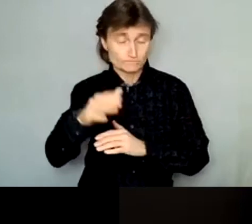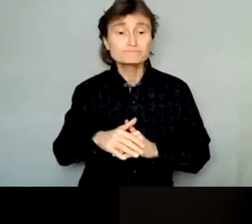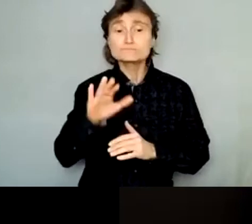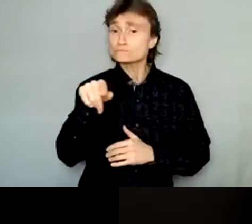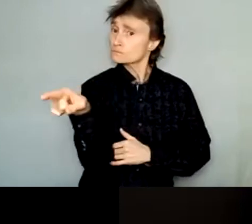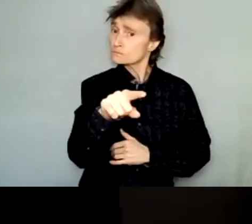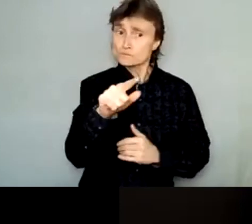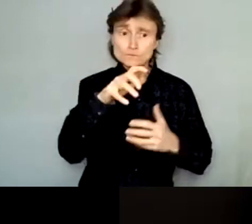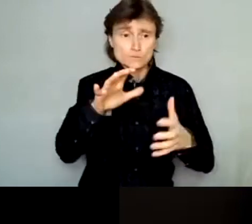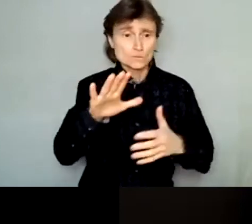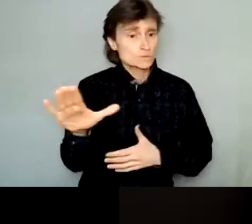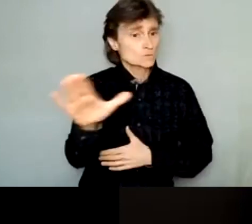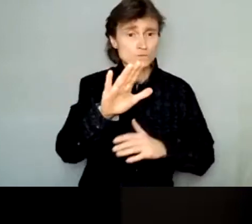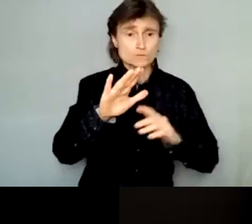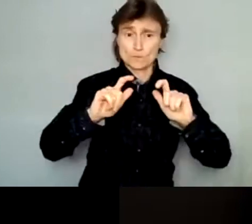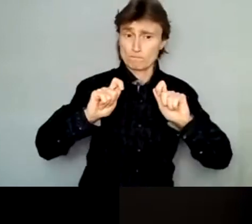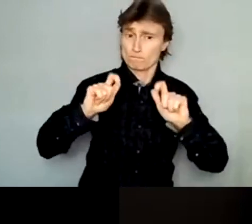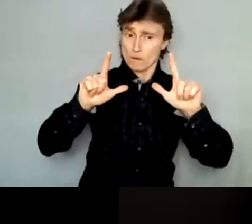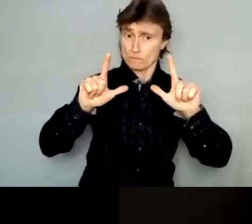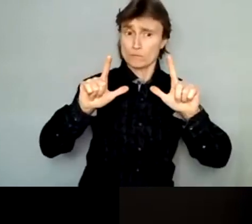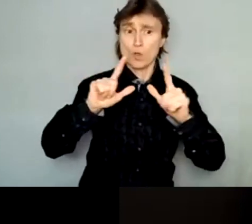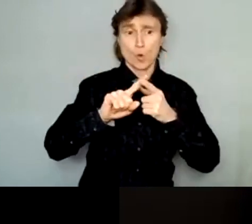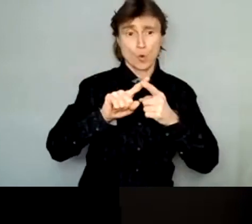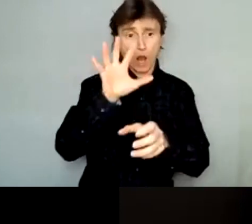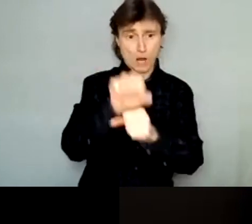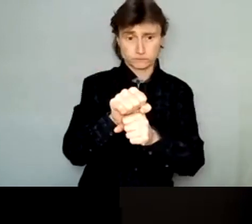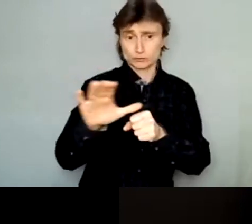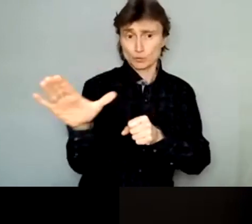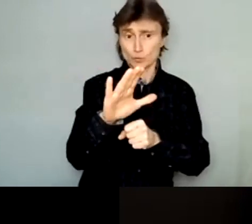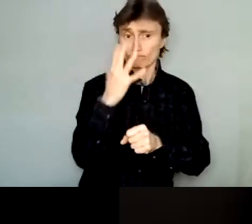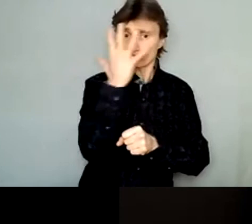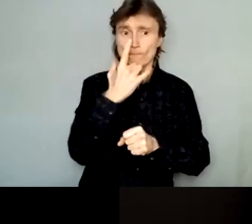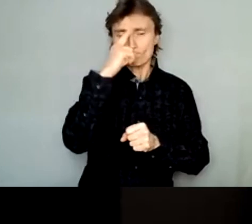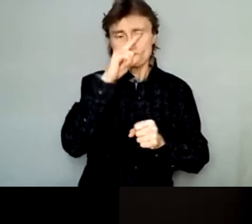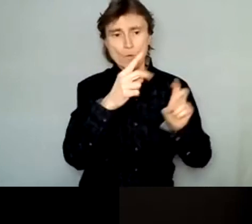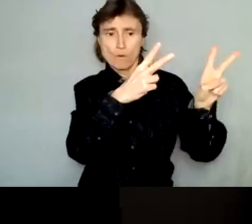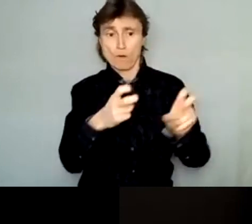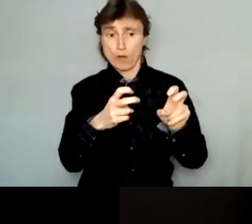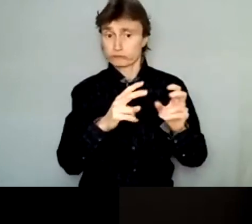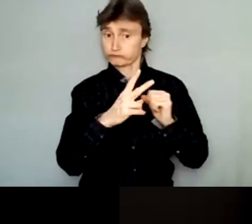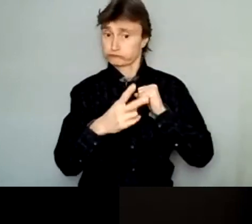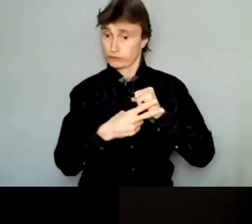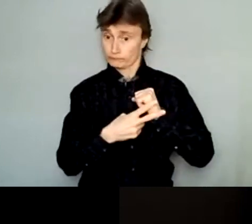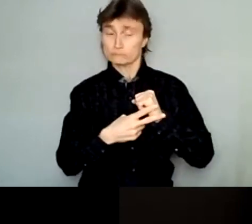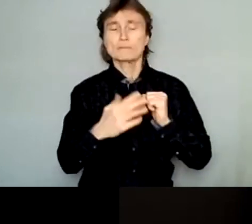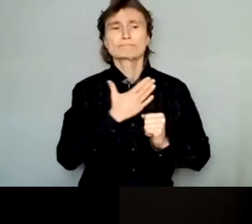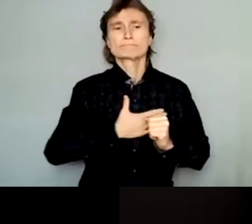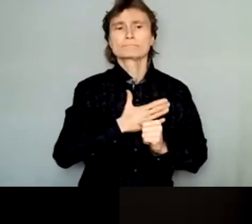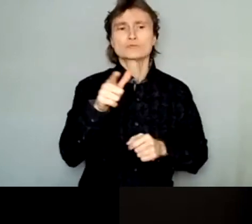And when we release the recording, we will include an accurate transcript along with it. We have Sam Hindle here with us today.